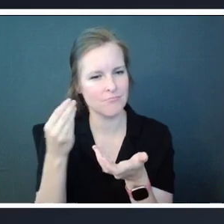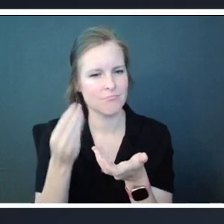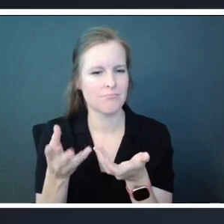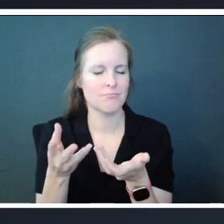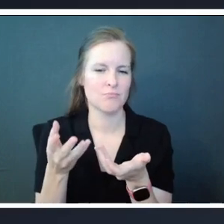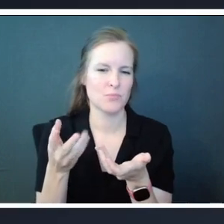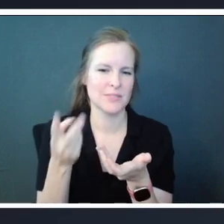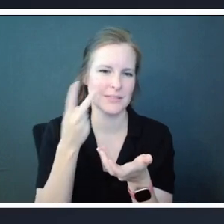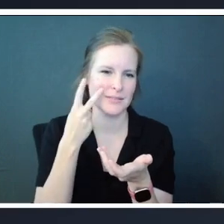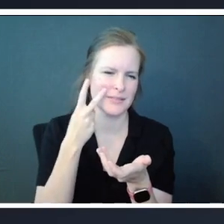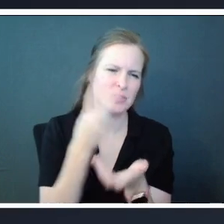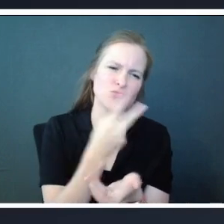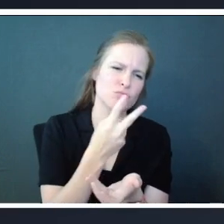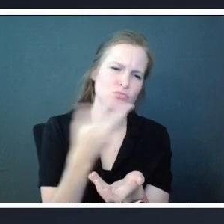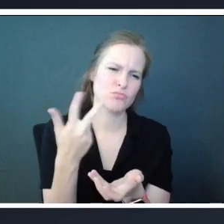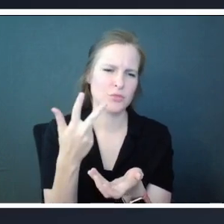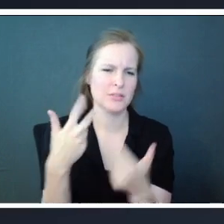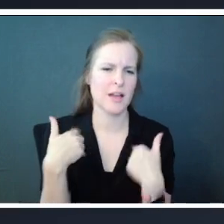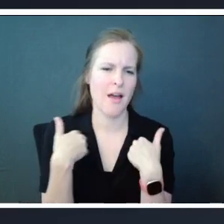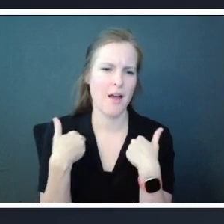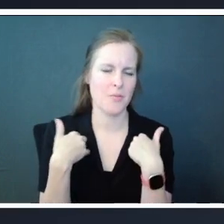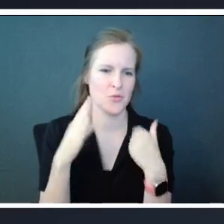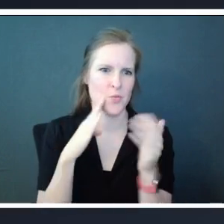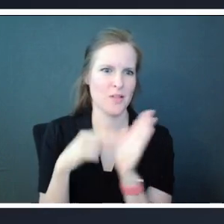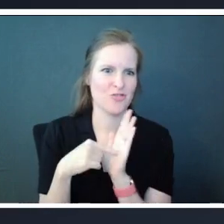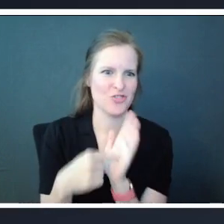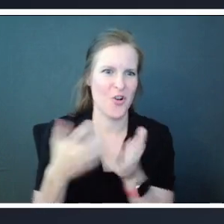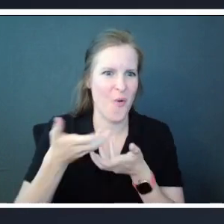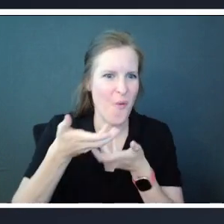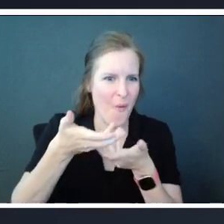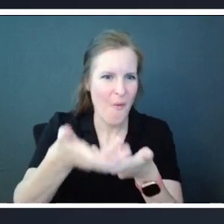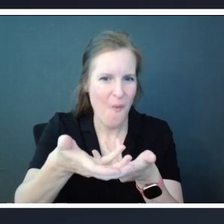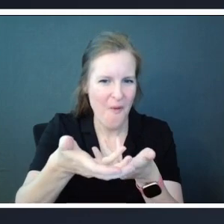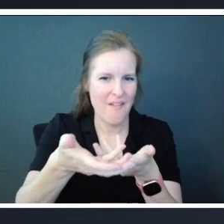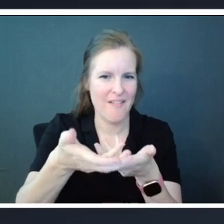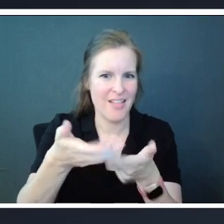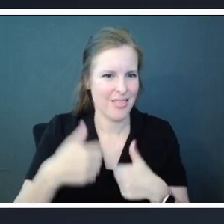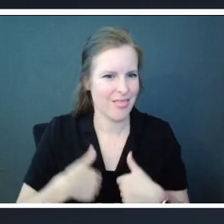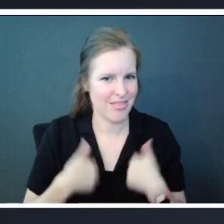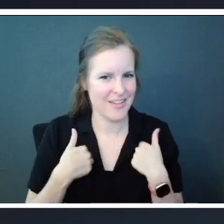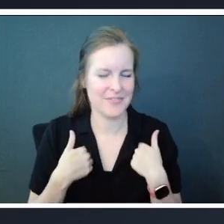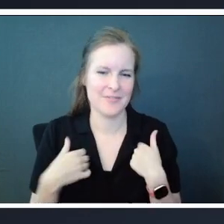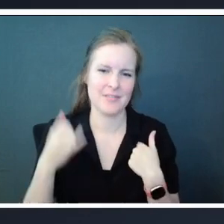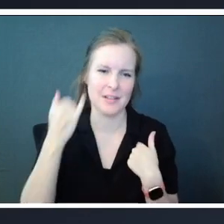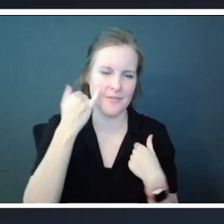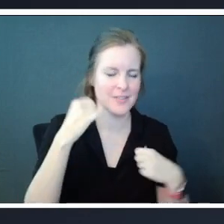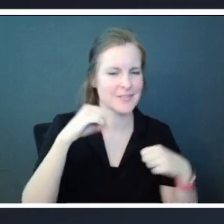animals up close and live generally an animal care team member scientists are holding them, showing